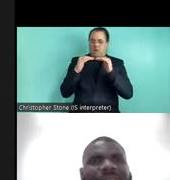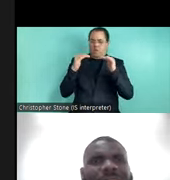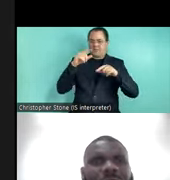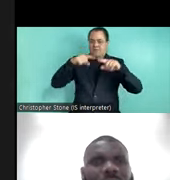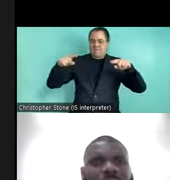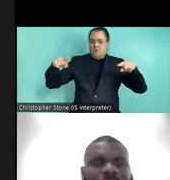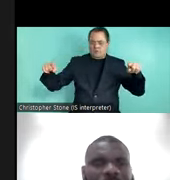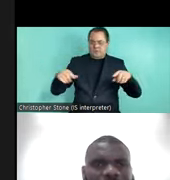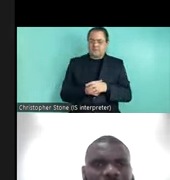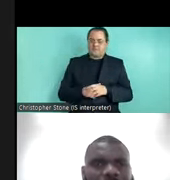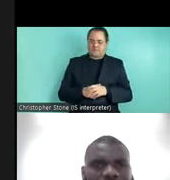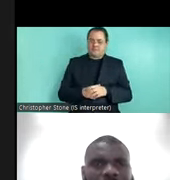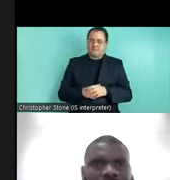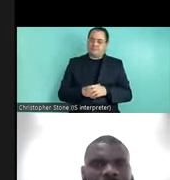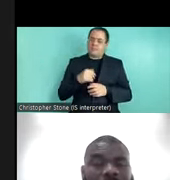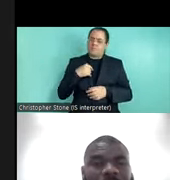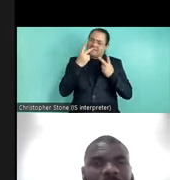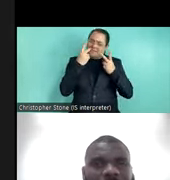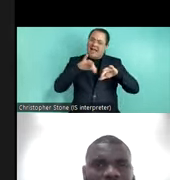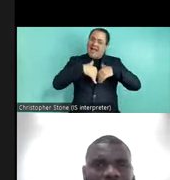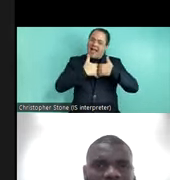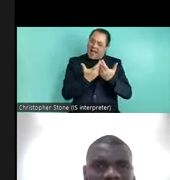persons with disability within our African markets.